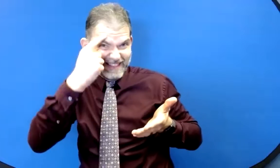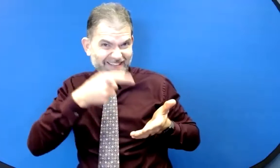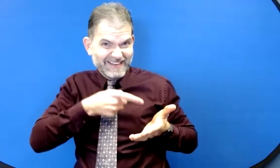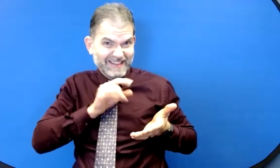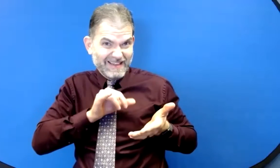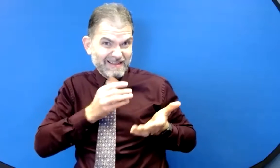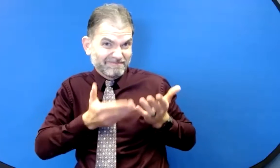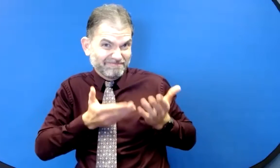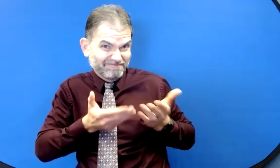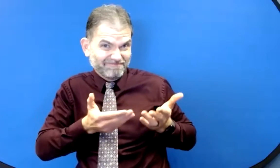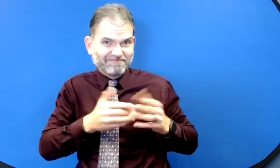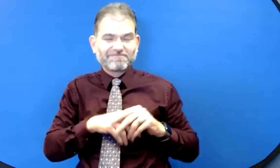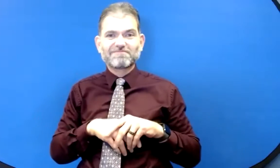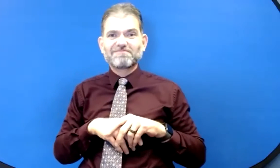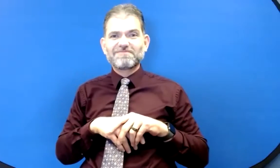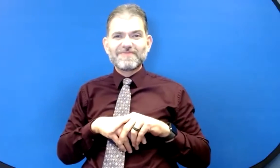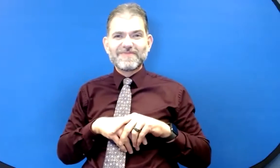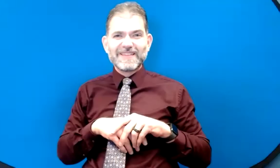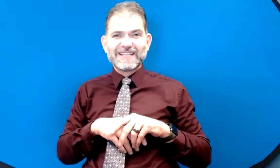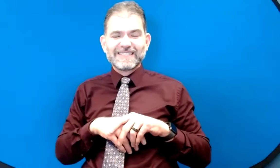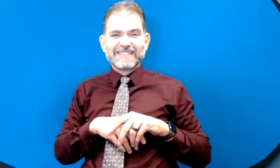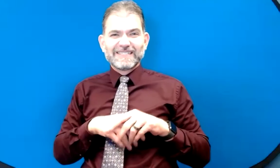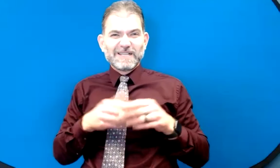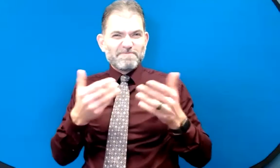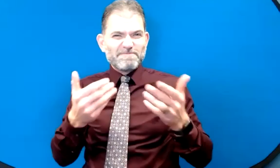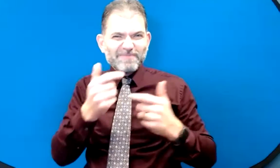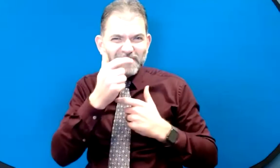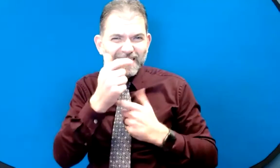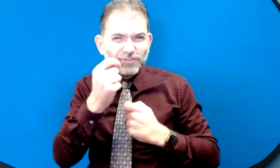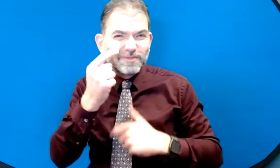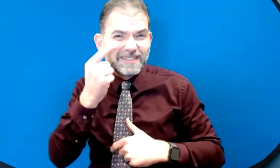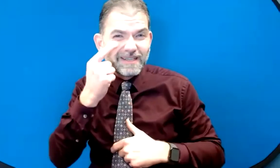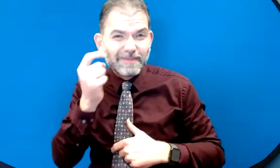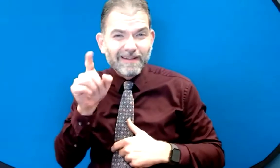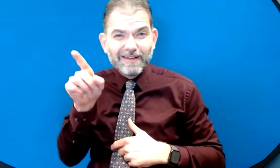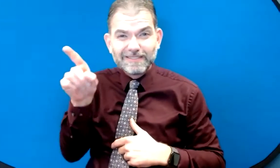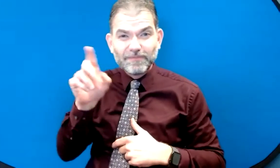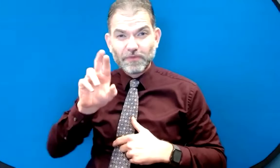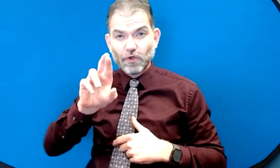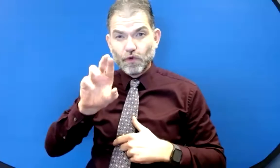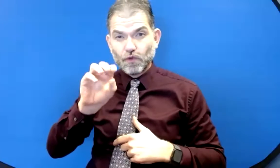ASL Interpreter: could be causing the hallucinations. At least research is letting itself to that conclusion.